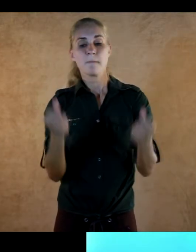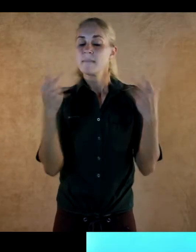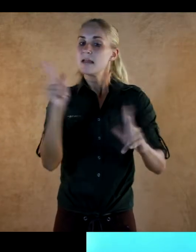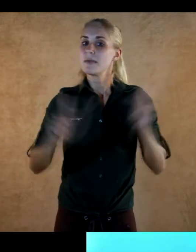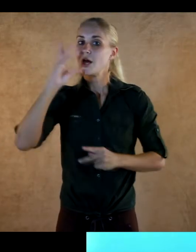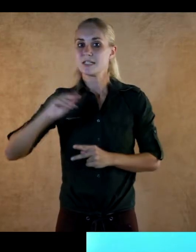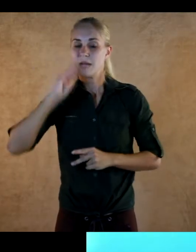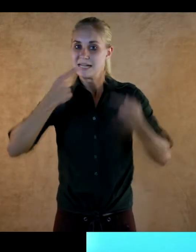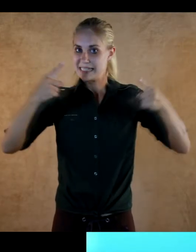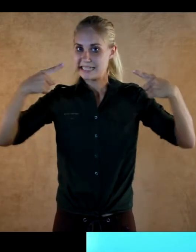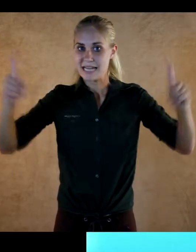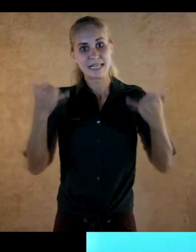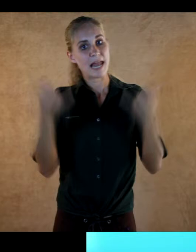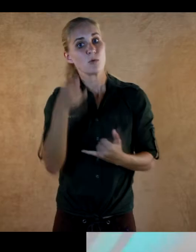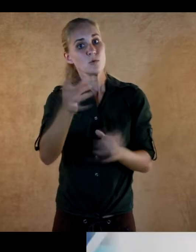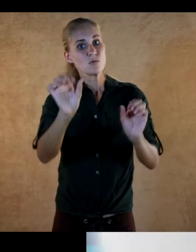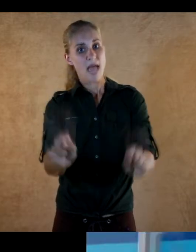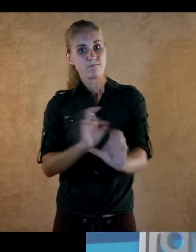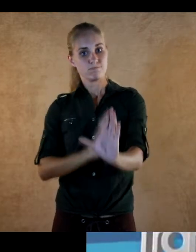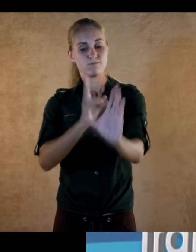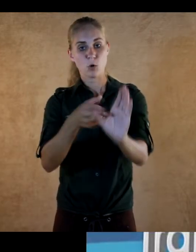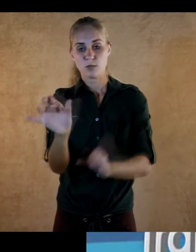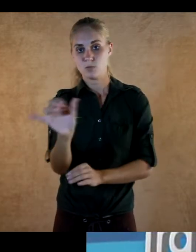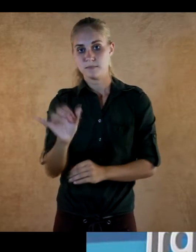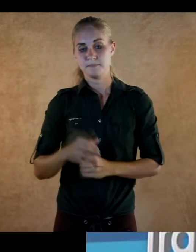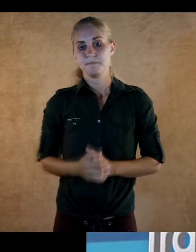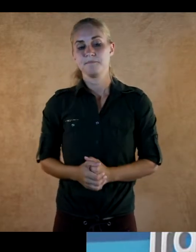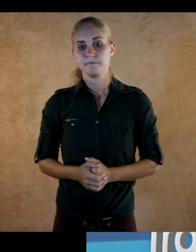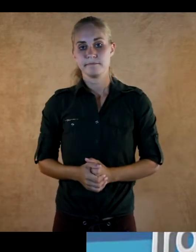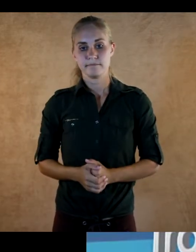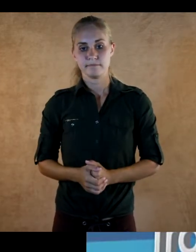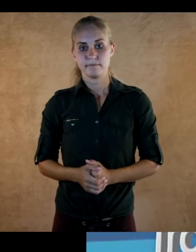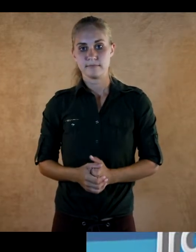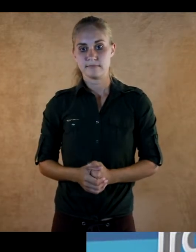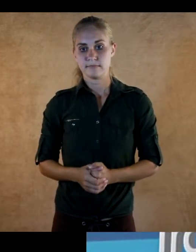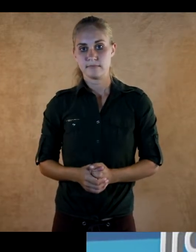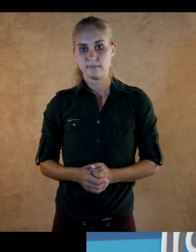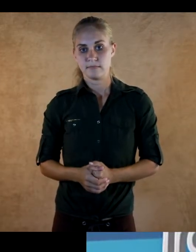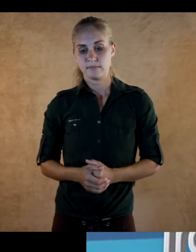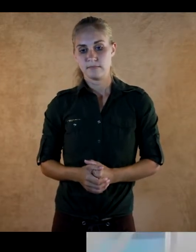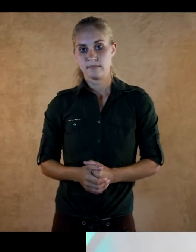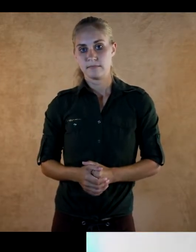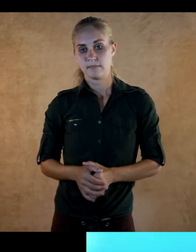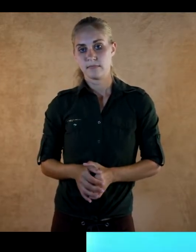And now you can make it work for YOU too.